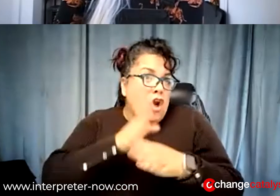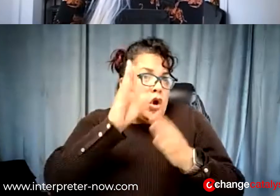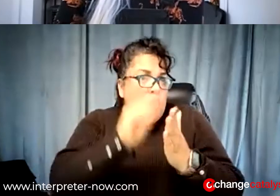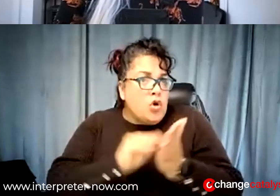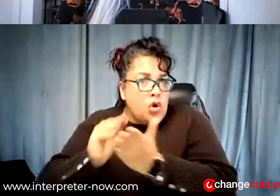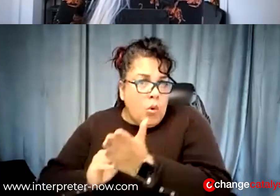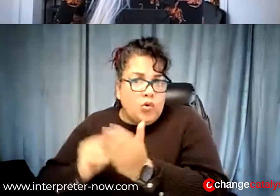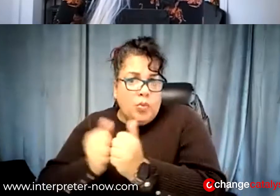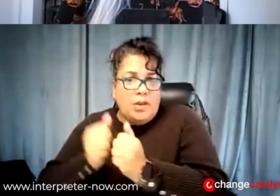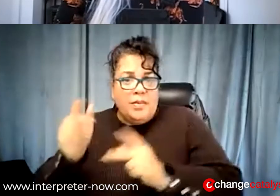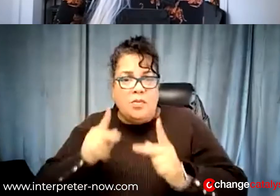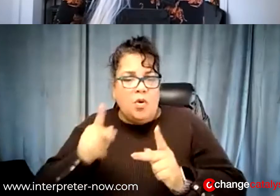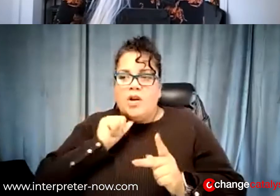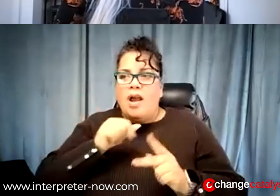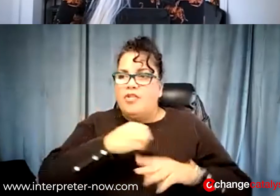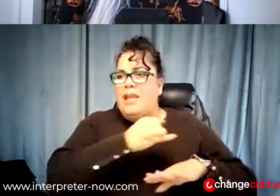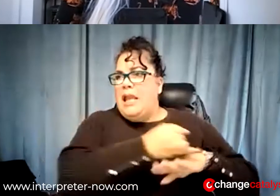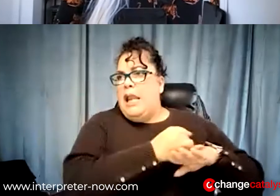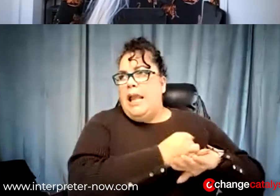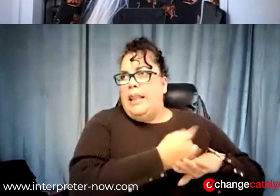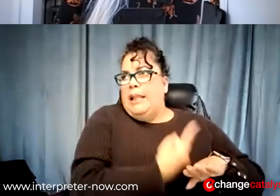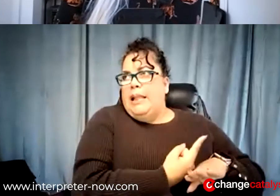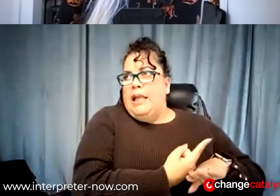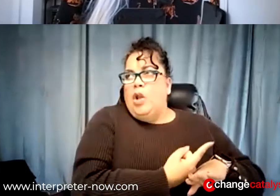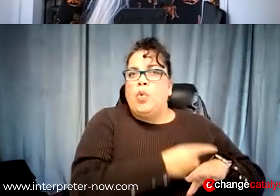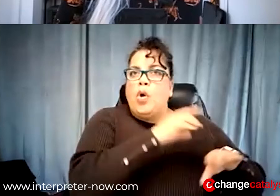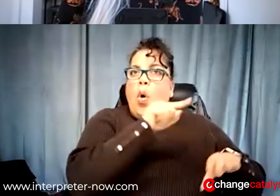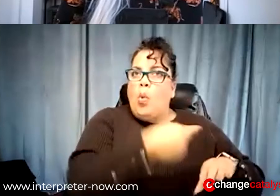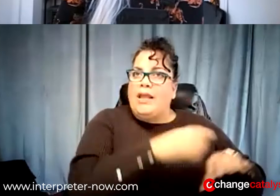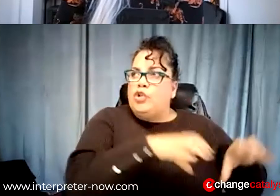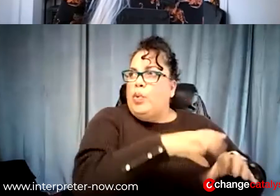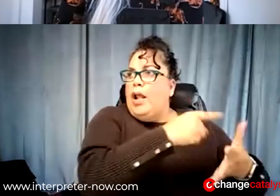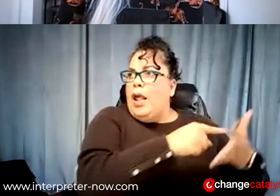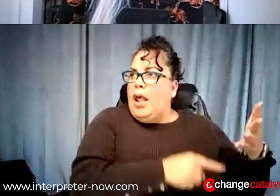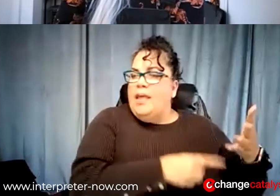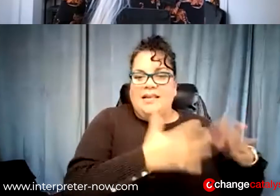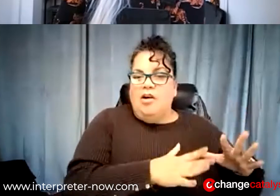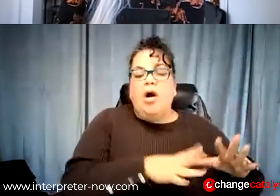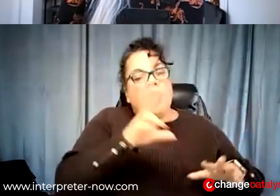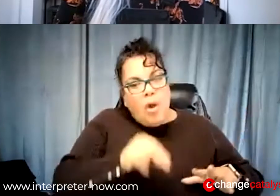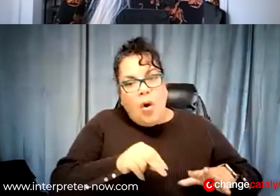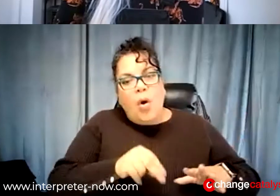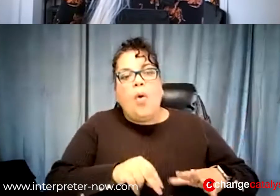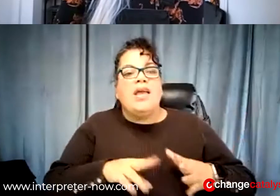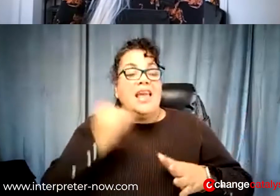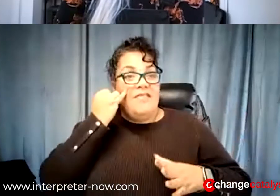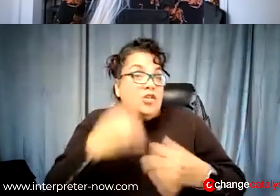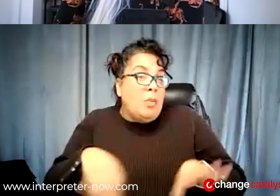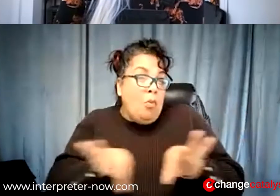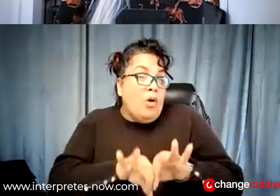to be on an island thinking we're the only ones doing this. Anything worth doing is probably worth doing in a lot of different ways at the same time,